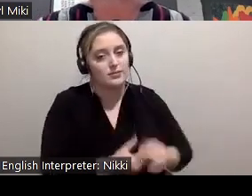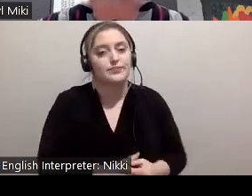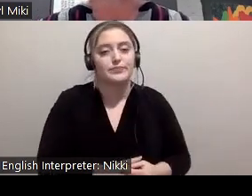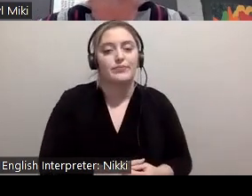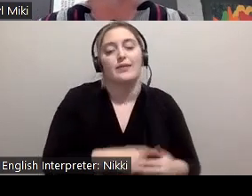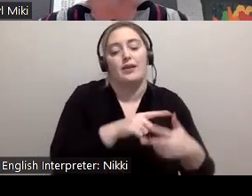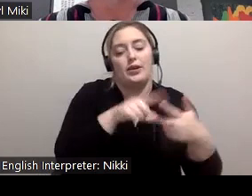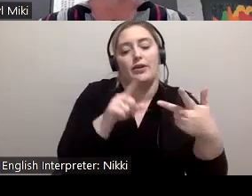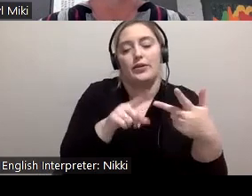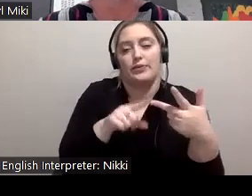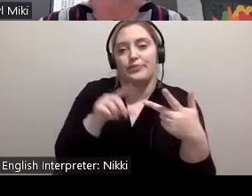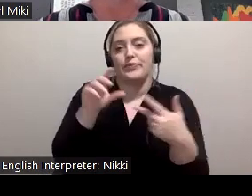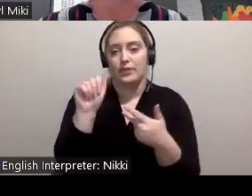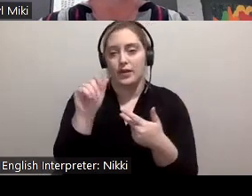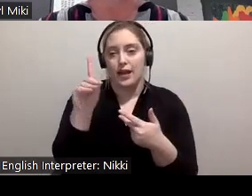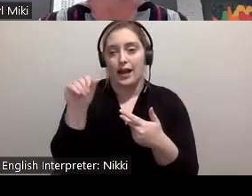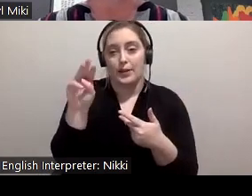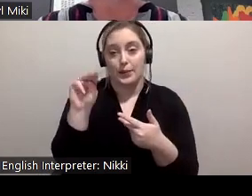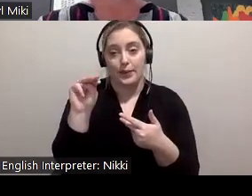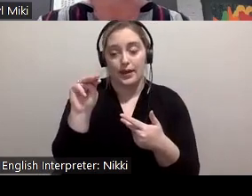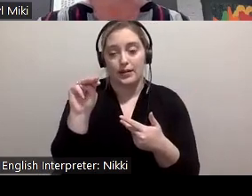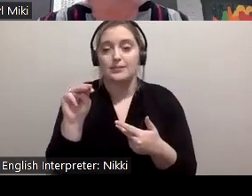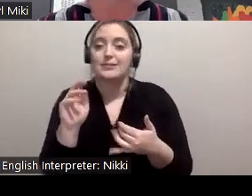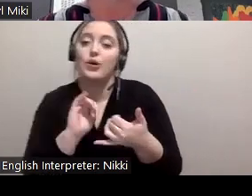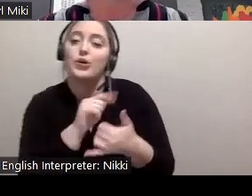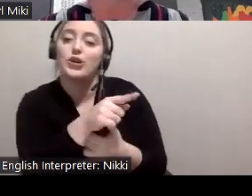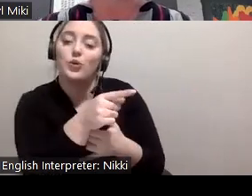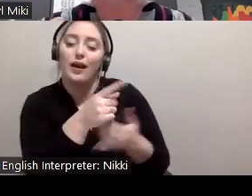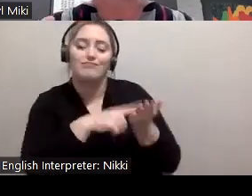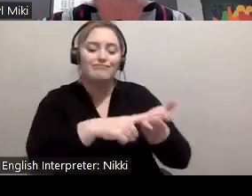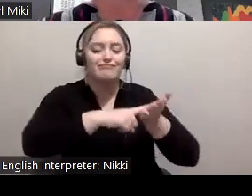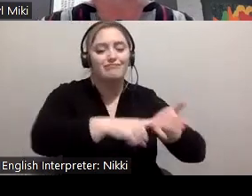where you talk about your organization and how it's run.